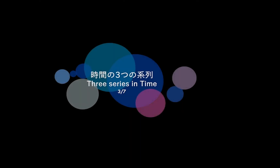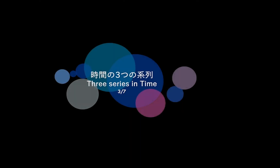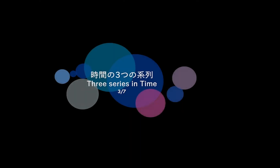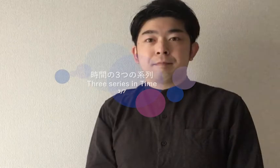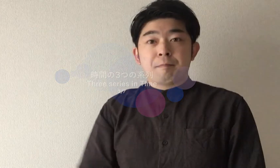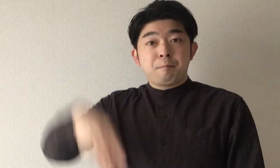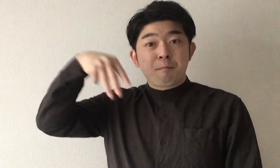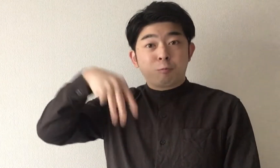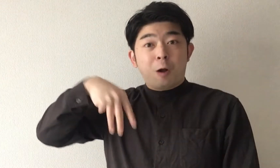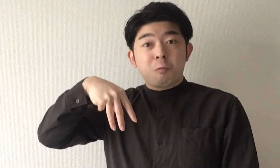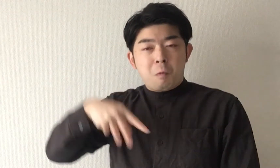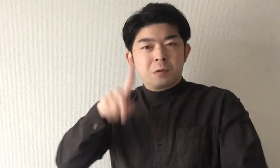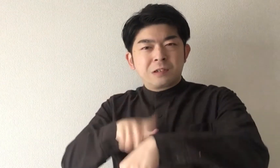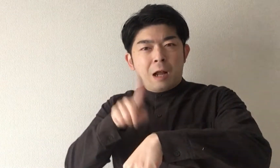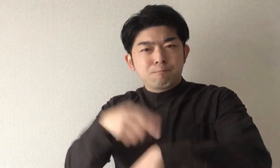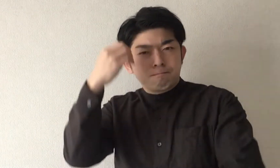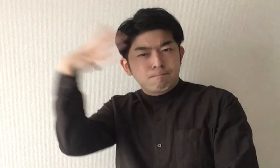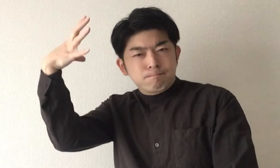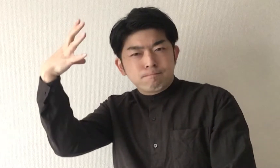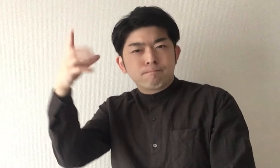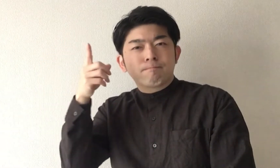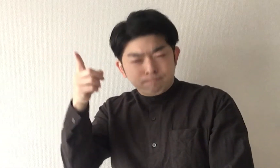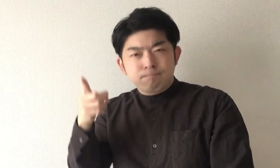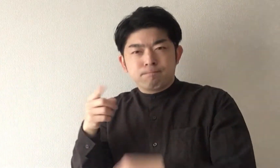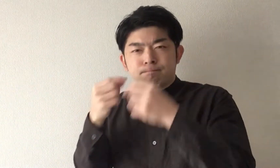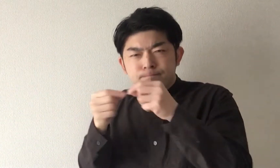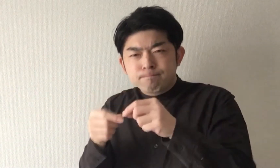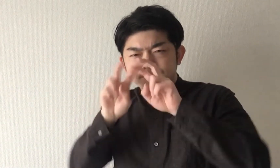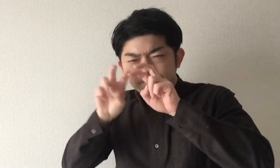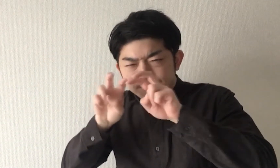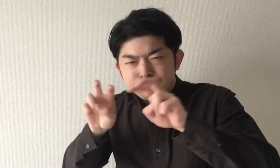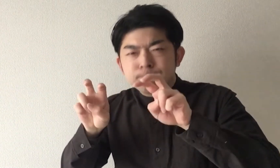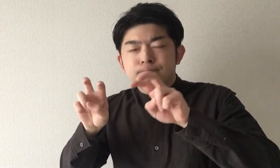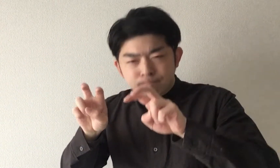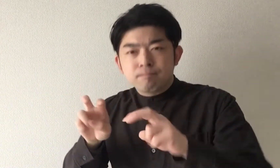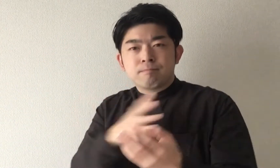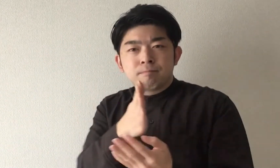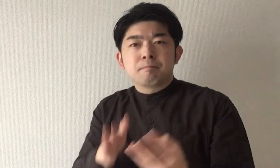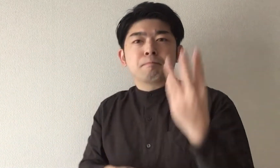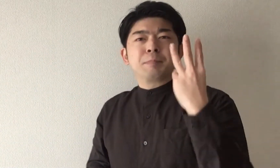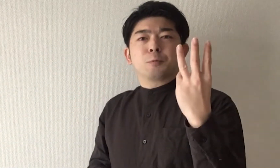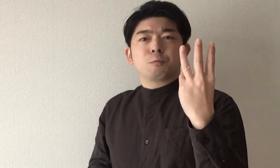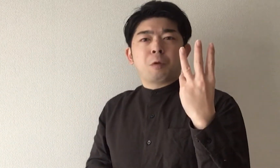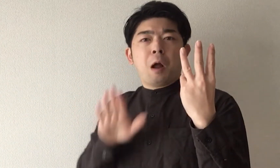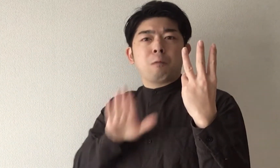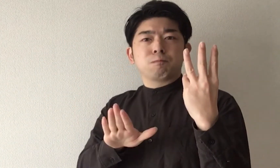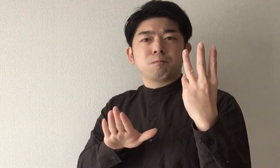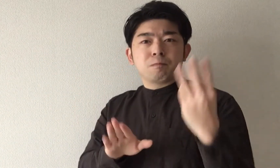Examining the concept of time, McTaggart says there are three series.